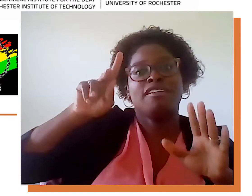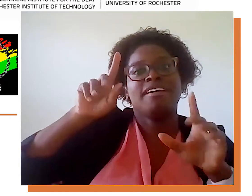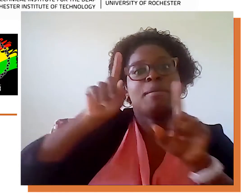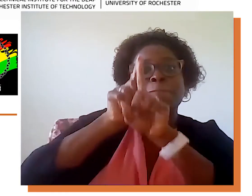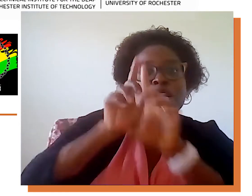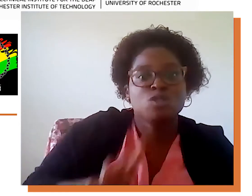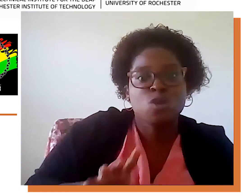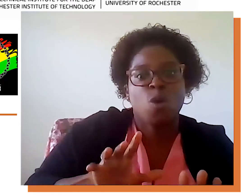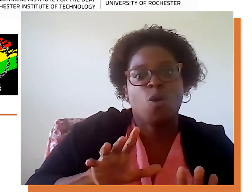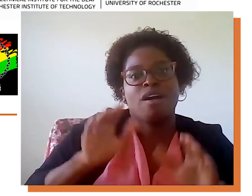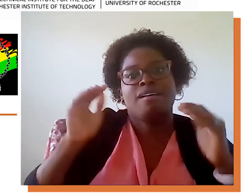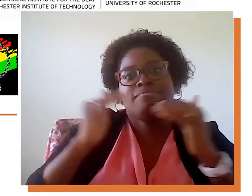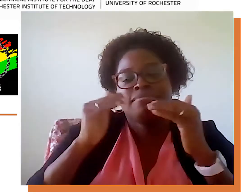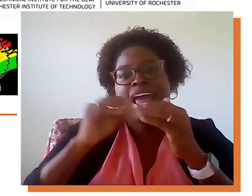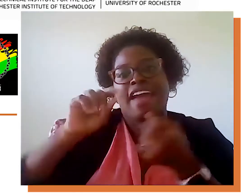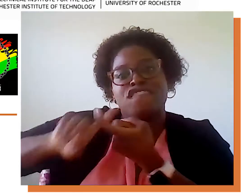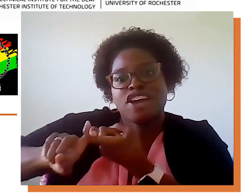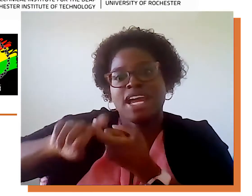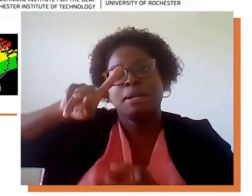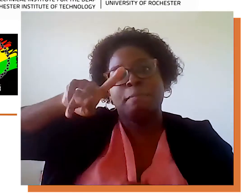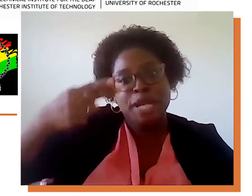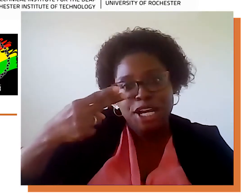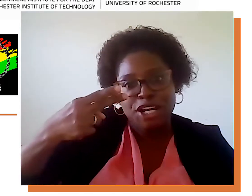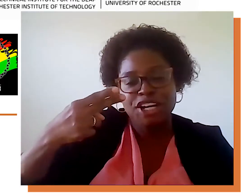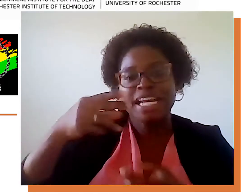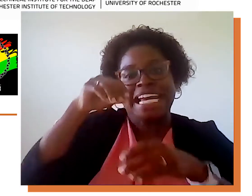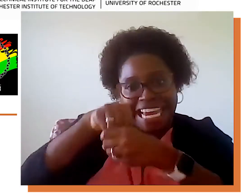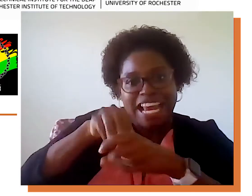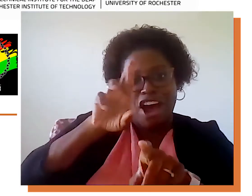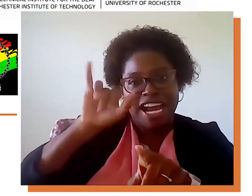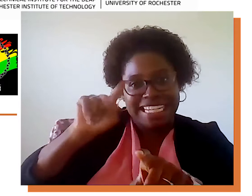A number of great things happened coming to R.I.T.